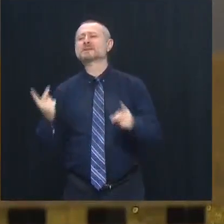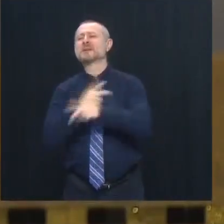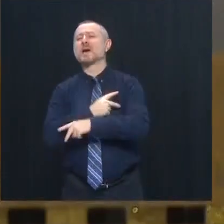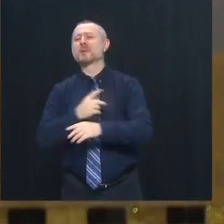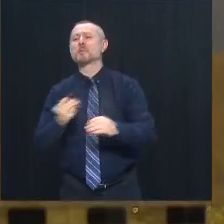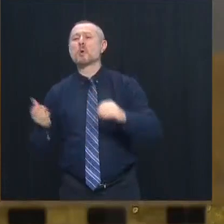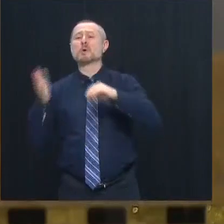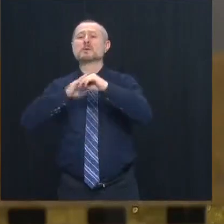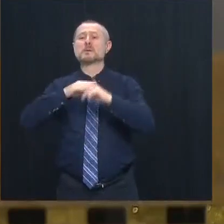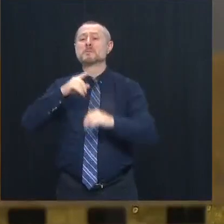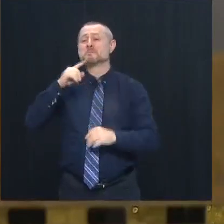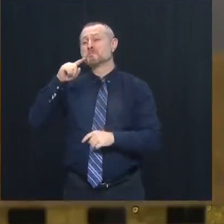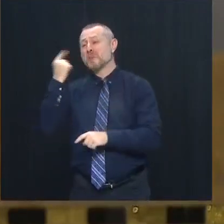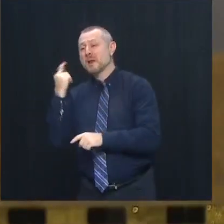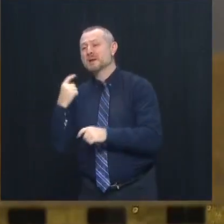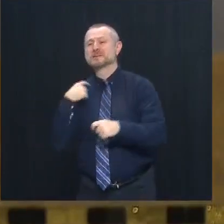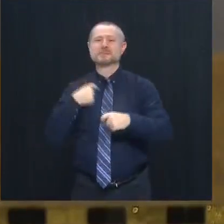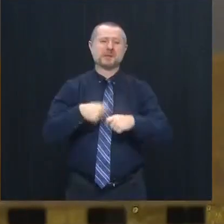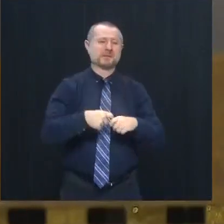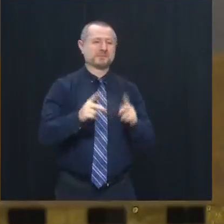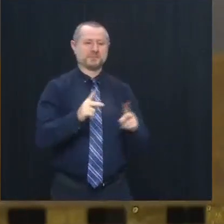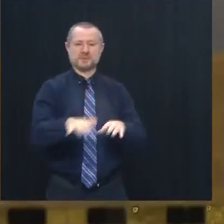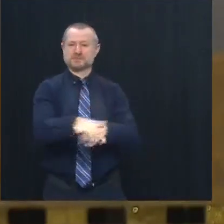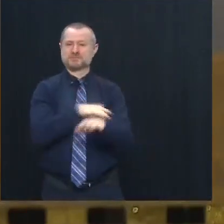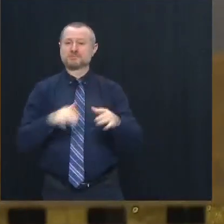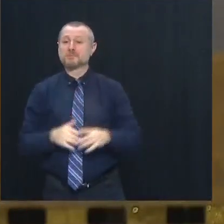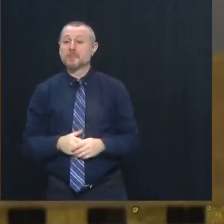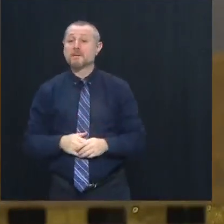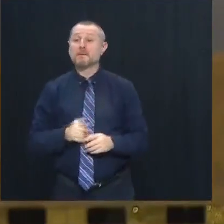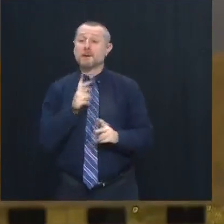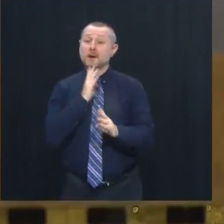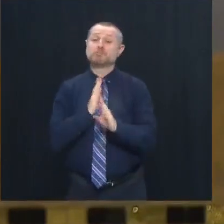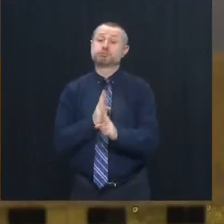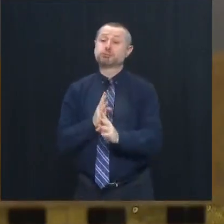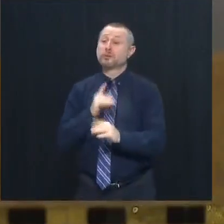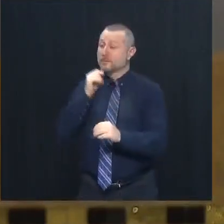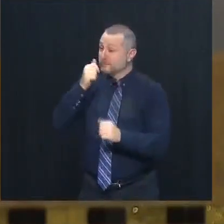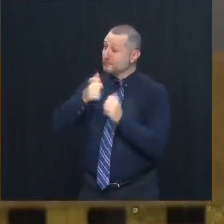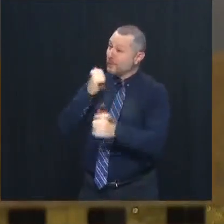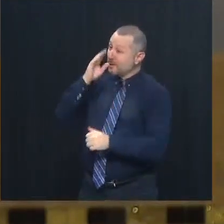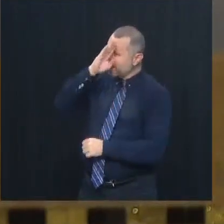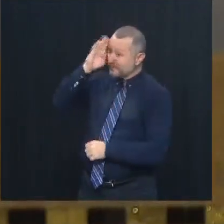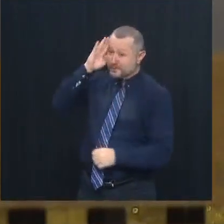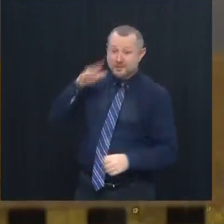THE COVID INFECTION RATE WAS 2 1/2 TIMES HIGHER AMONG BLACK AND HISPANIC PEOPLE.